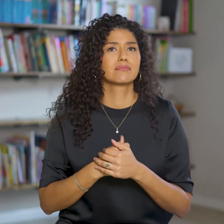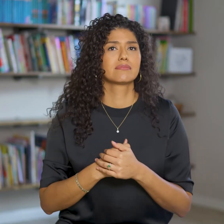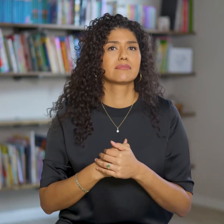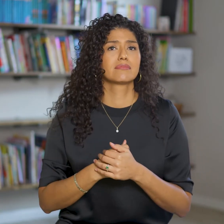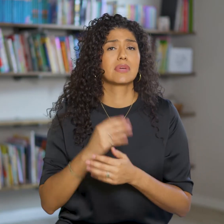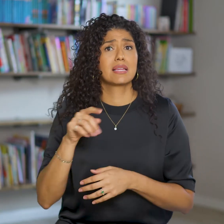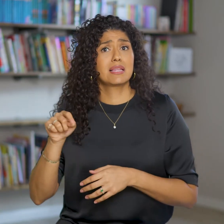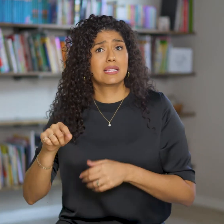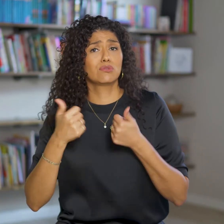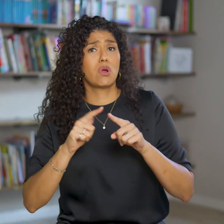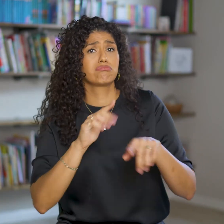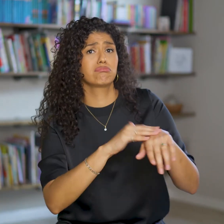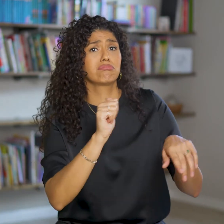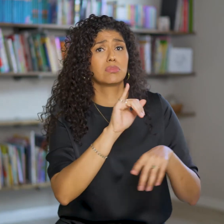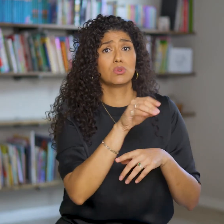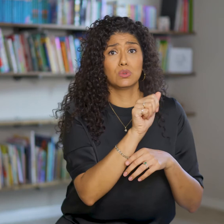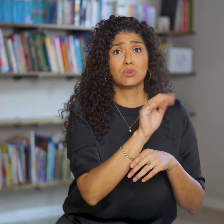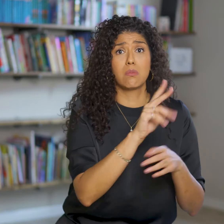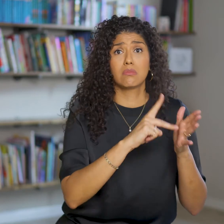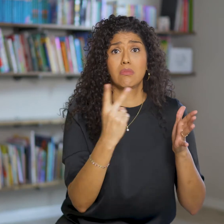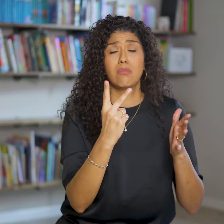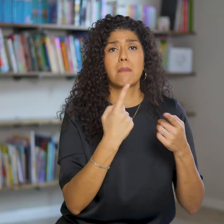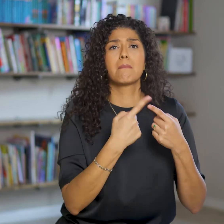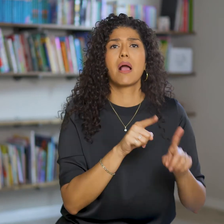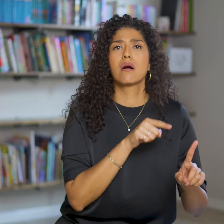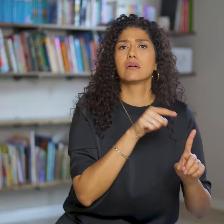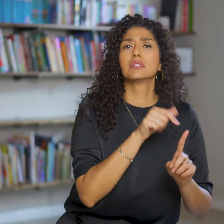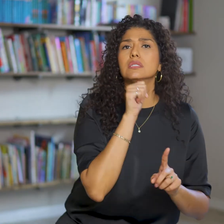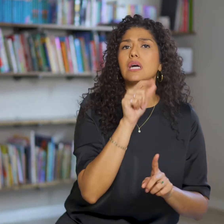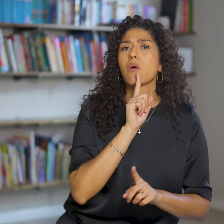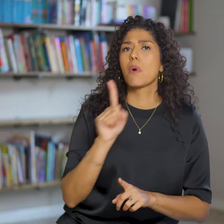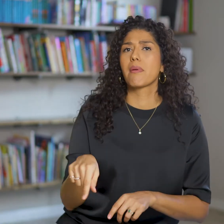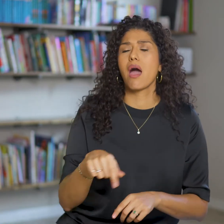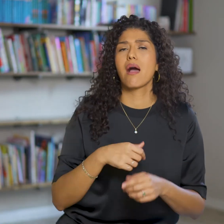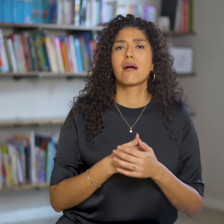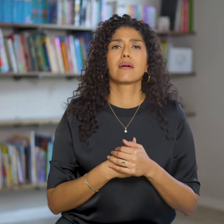Absalom tries to summon Joab twice but Joab doesn’t reply,